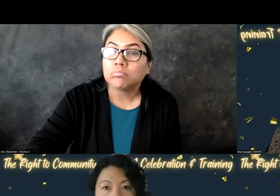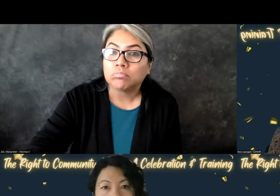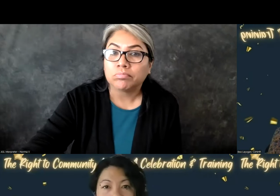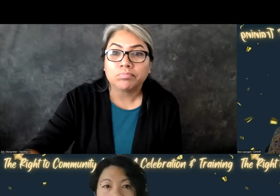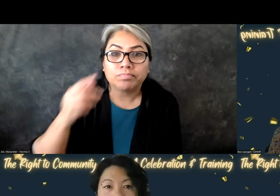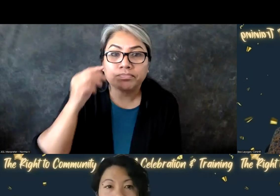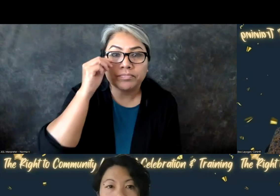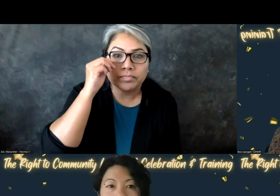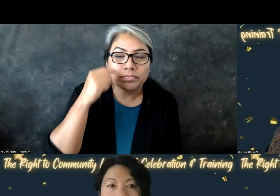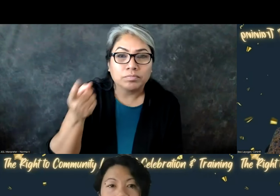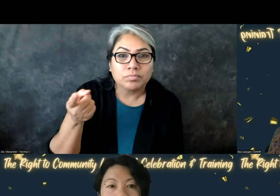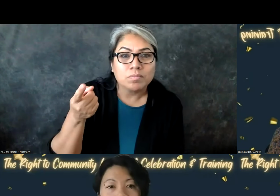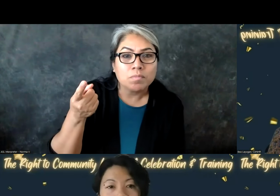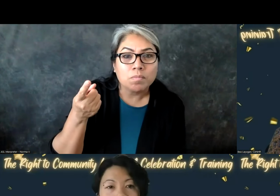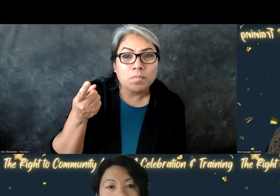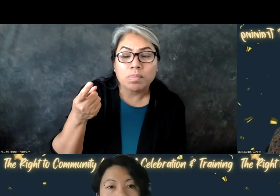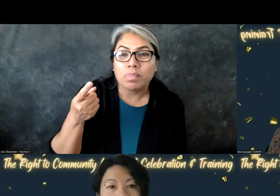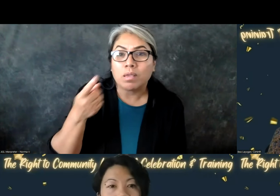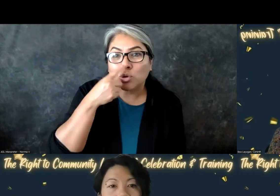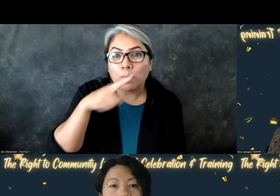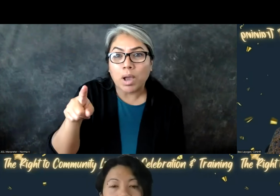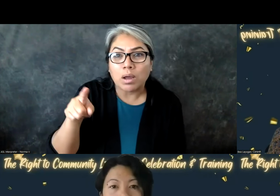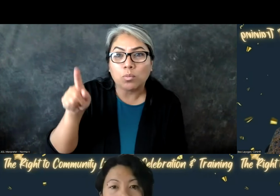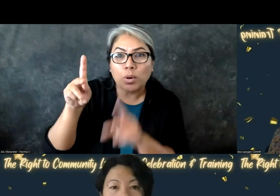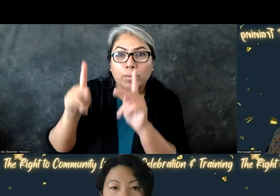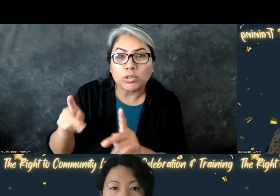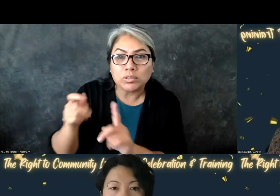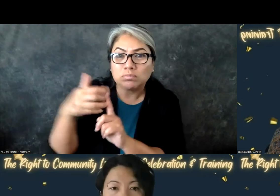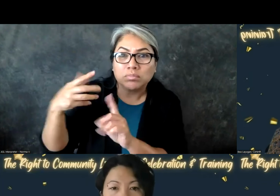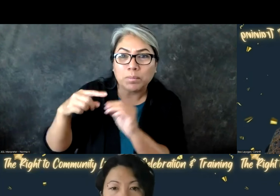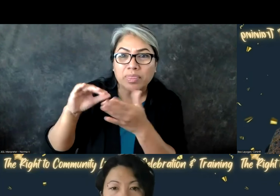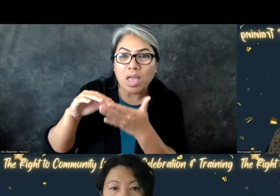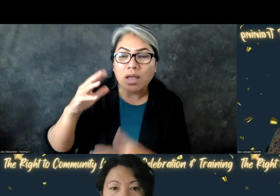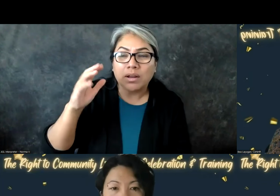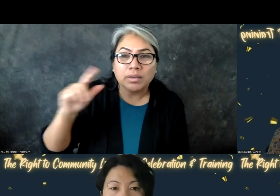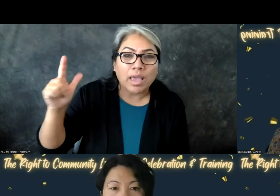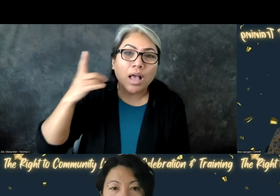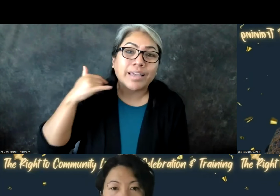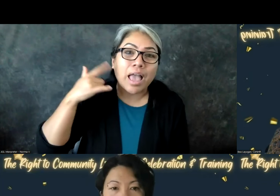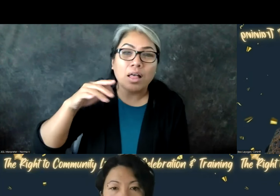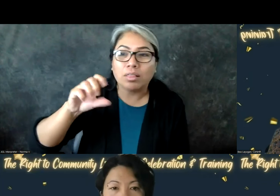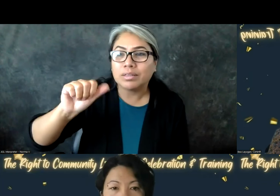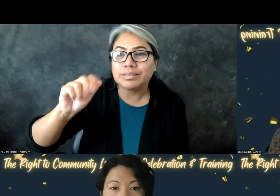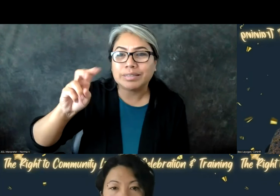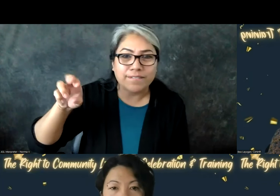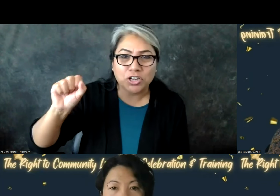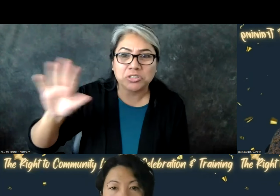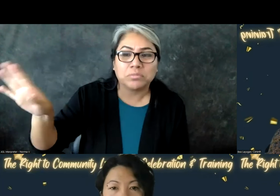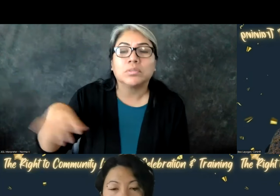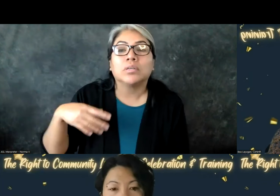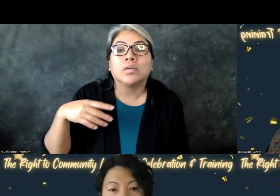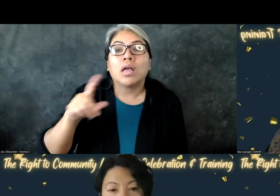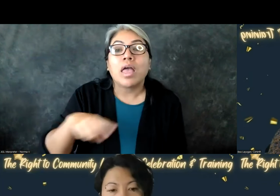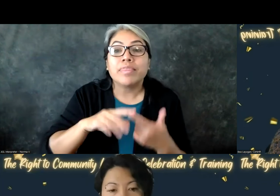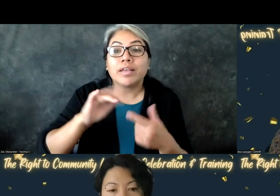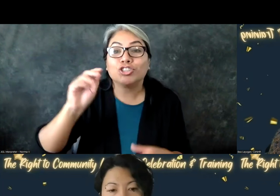want to say more about that?